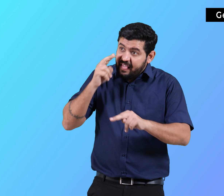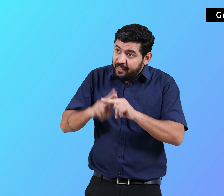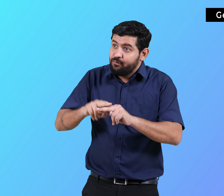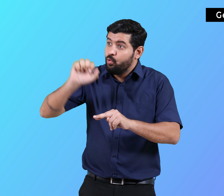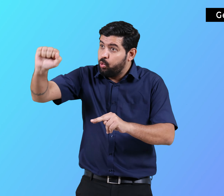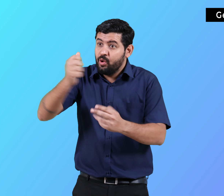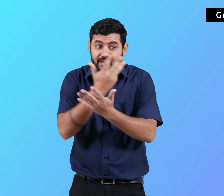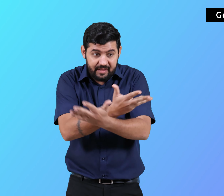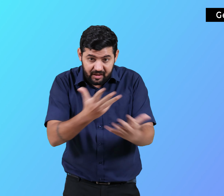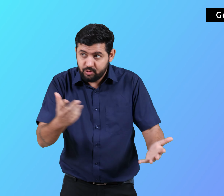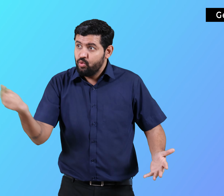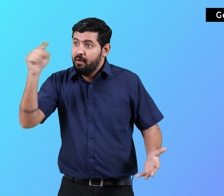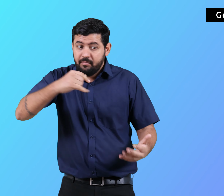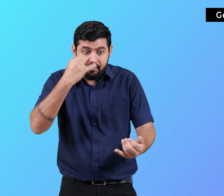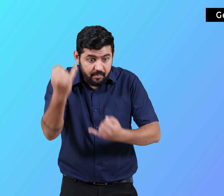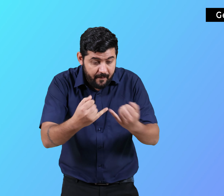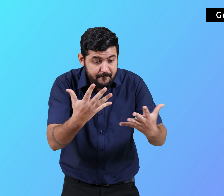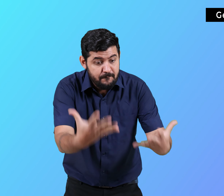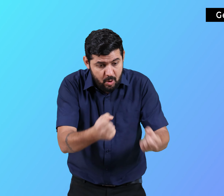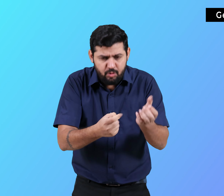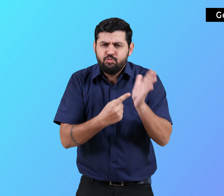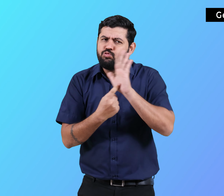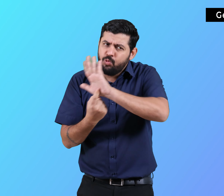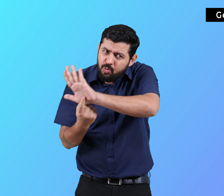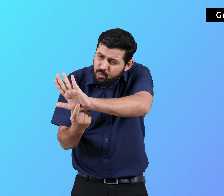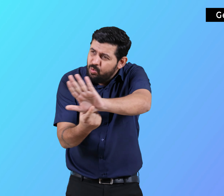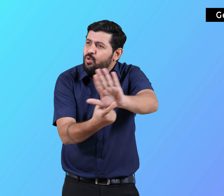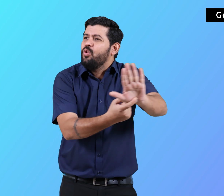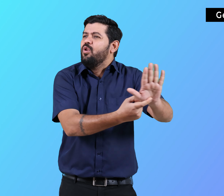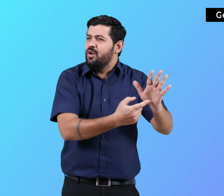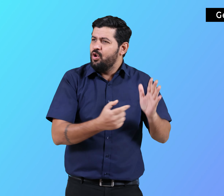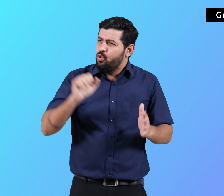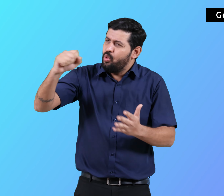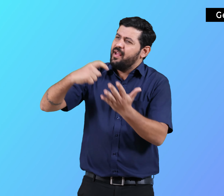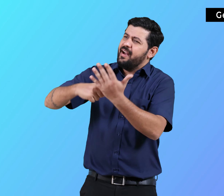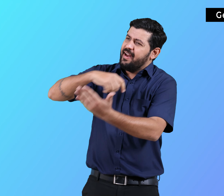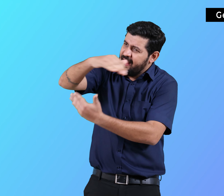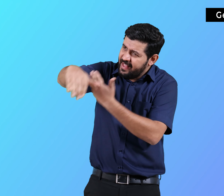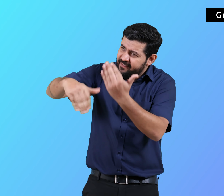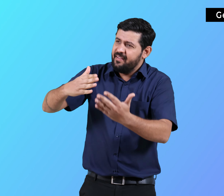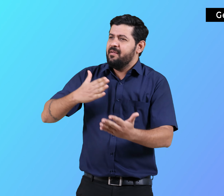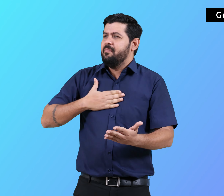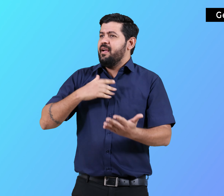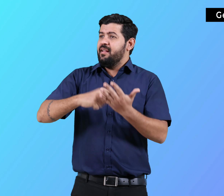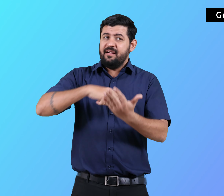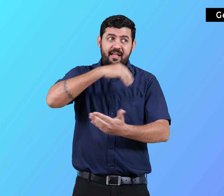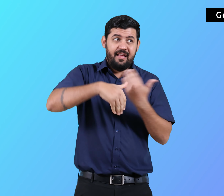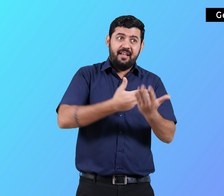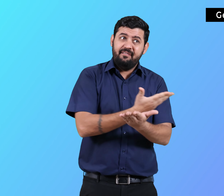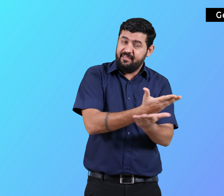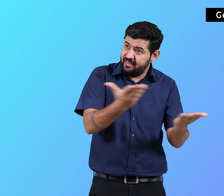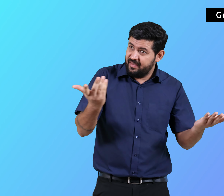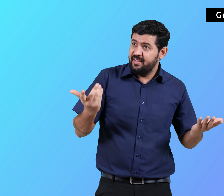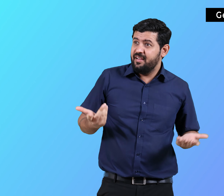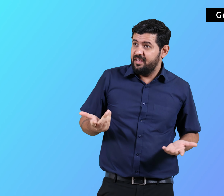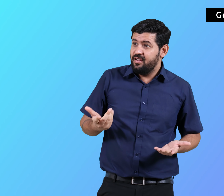You looked through everything I own and found nothing that belongs to you. If you found something, show it to us. Put it here in front of your people and mine.